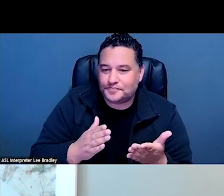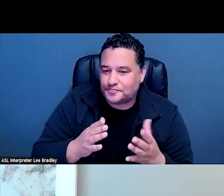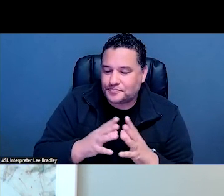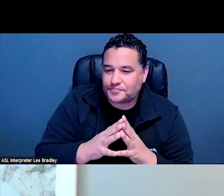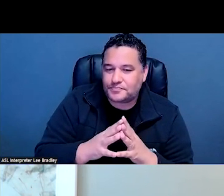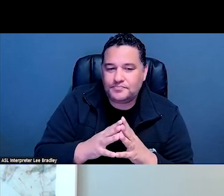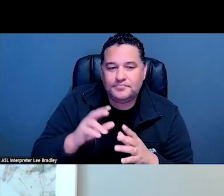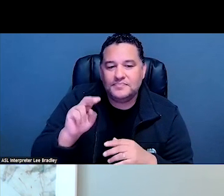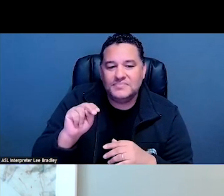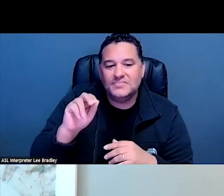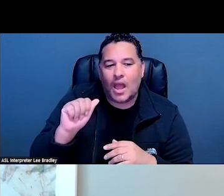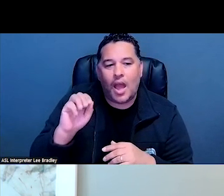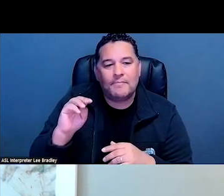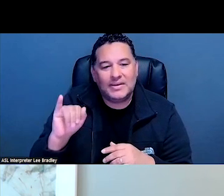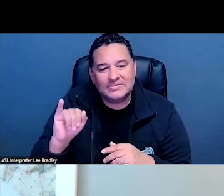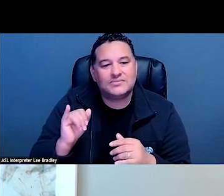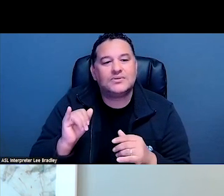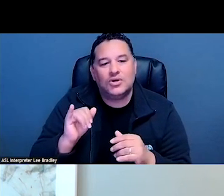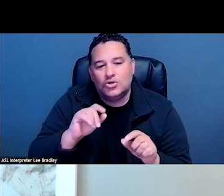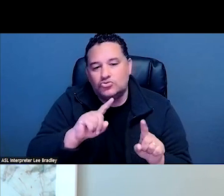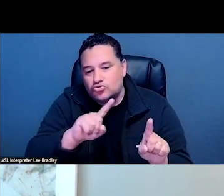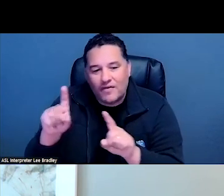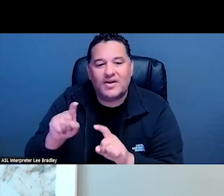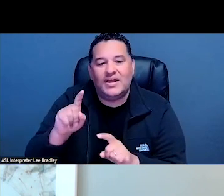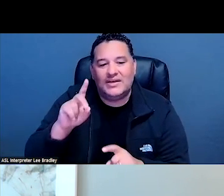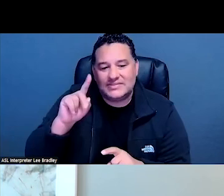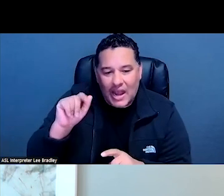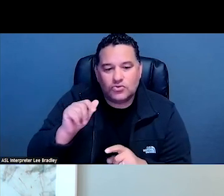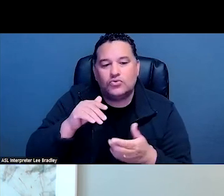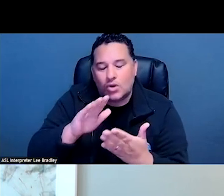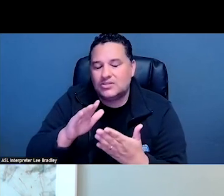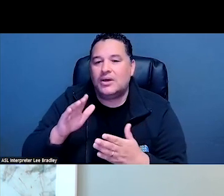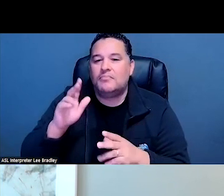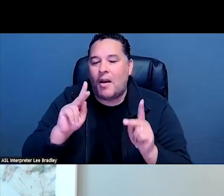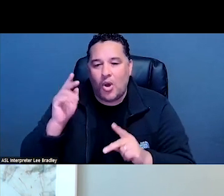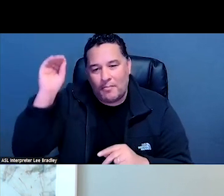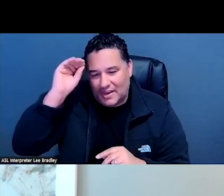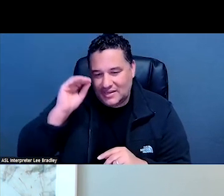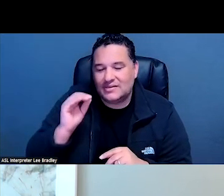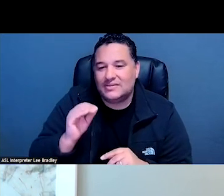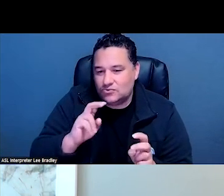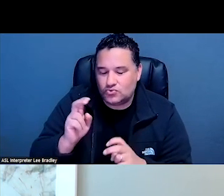988, WHAT HAPPENS WHEN YOU CALL. WE HAVE TAKEN THE OPPORTUNITY TO USE, NOT, NAMI SURVEY